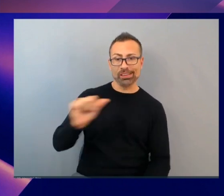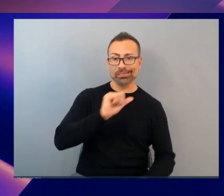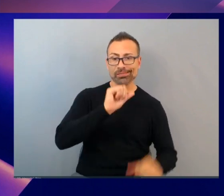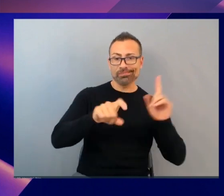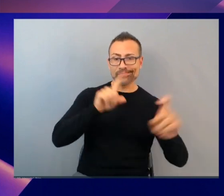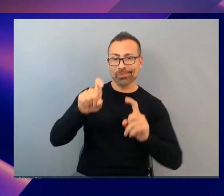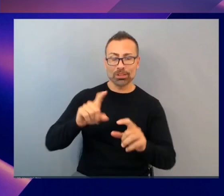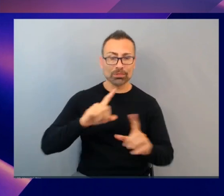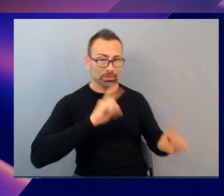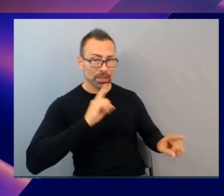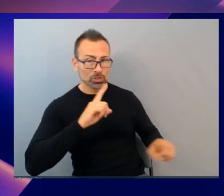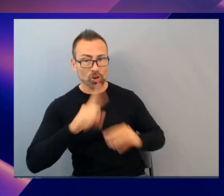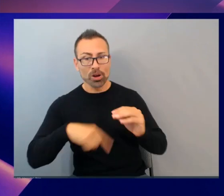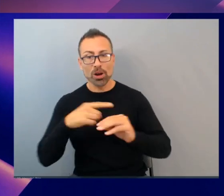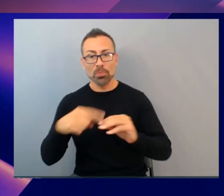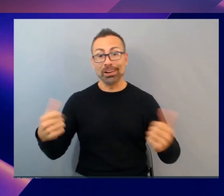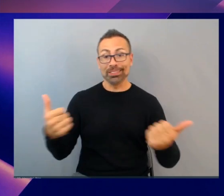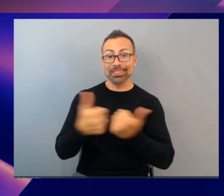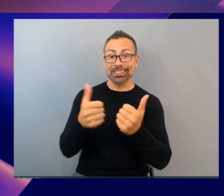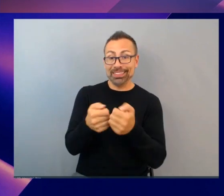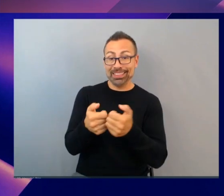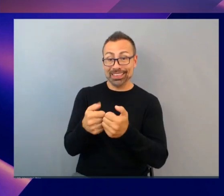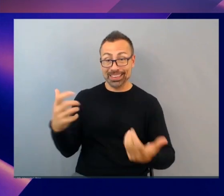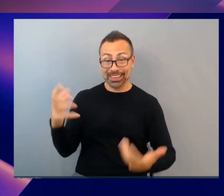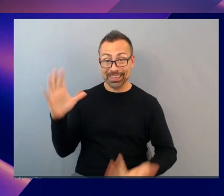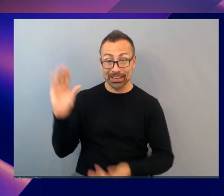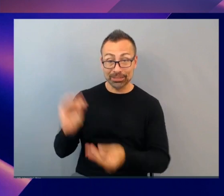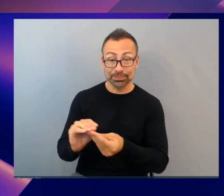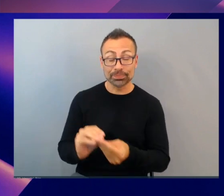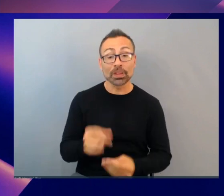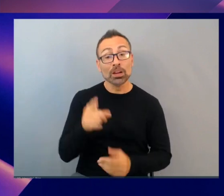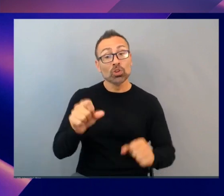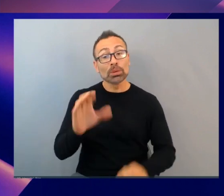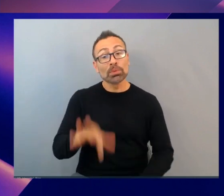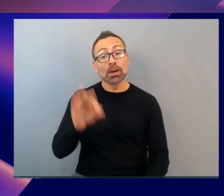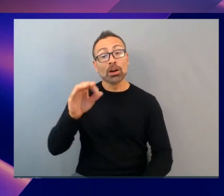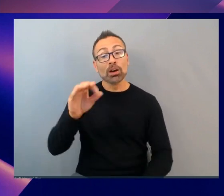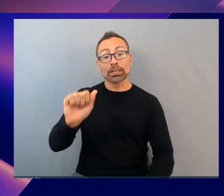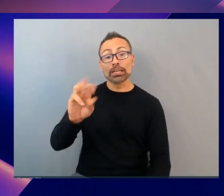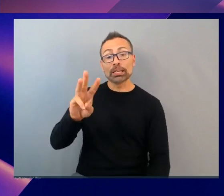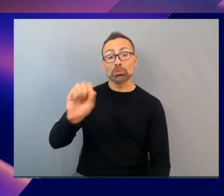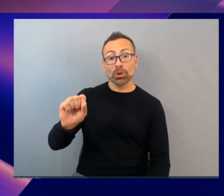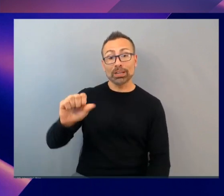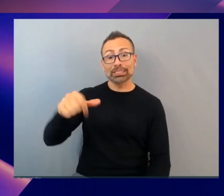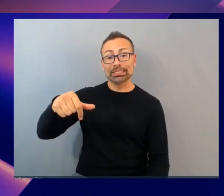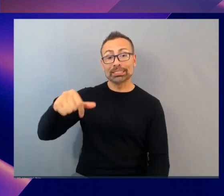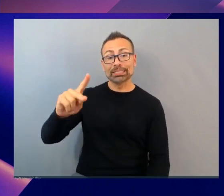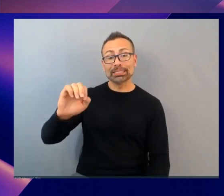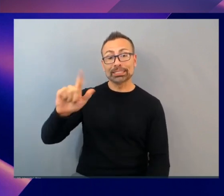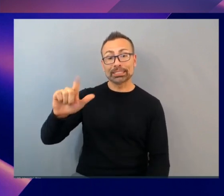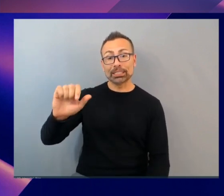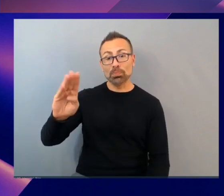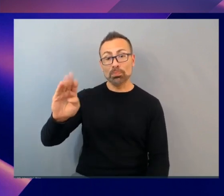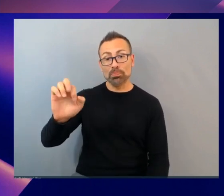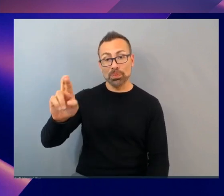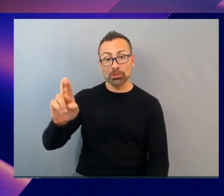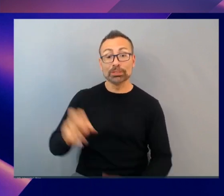The game can be found on AWS Skill Builder. It says drones. Did I see that right? Yeah. It's drones and pets. Ooh.